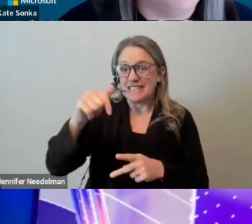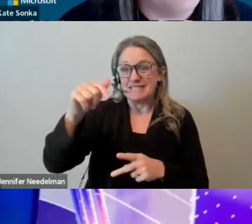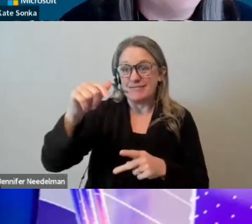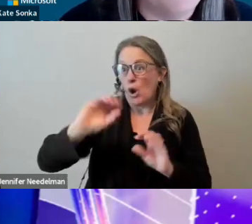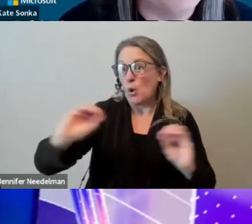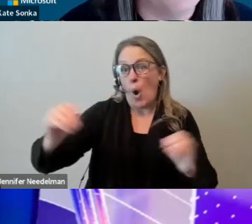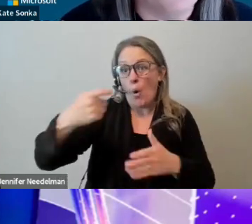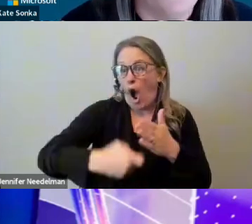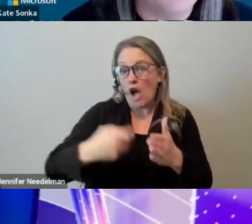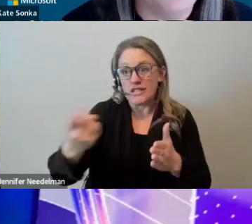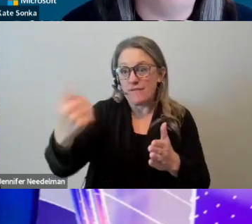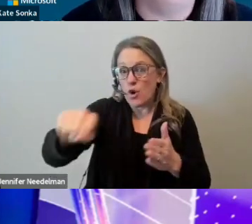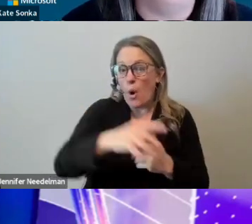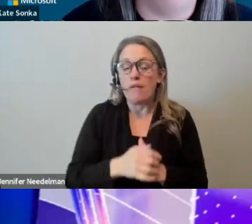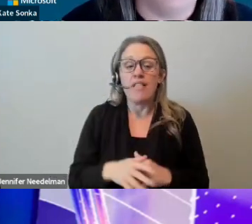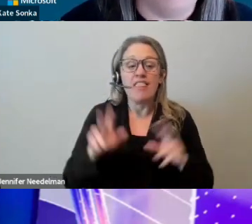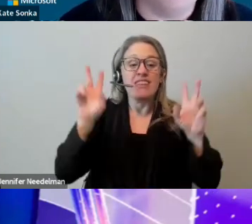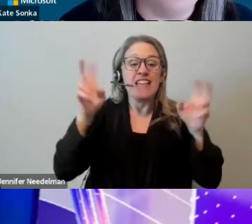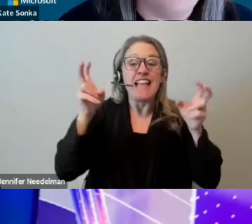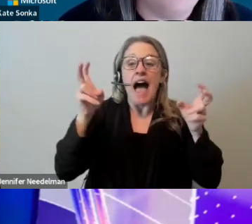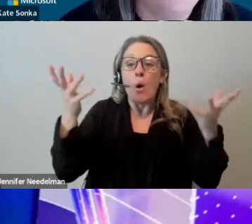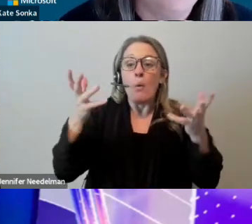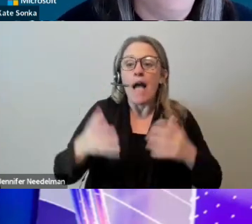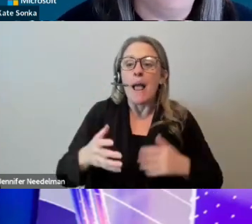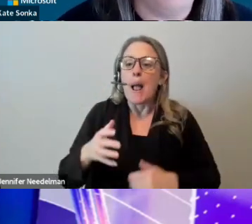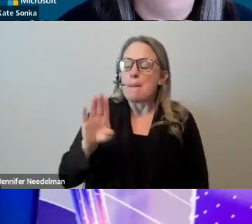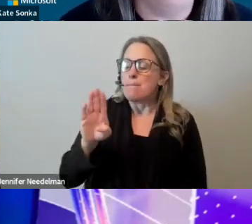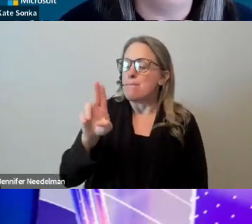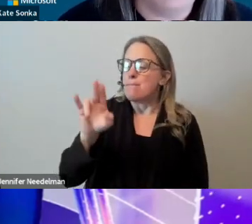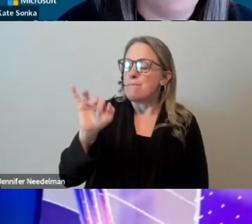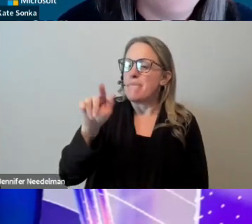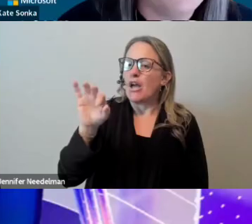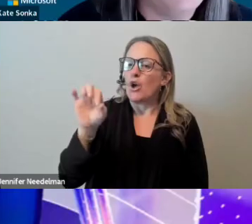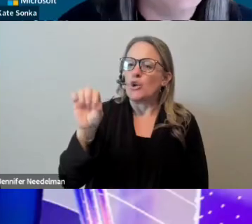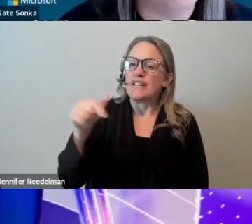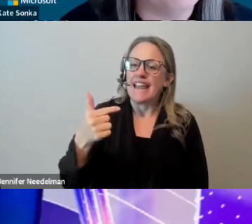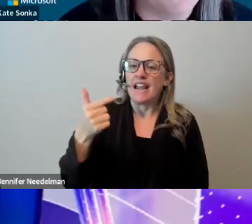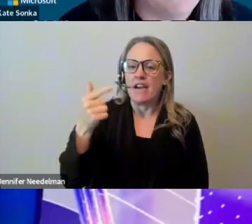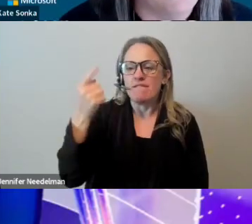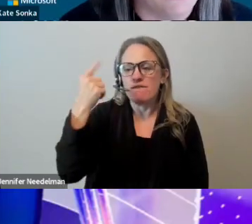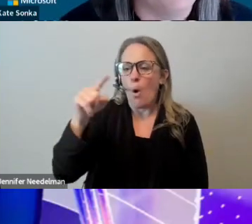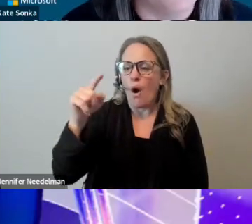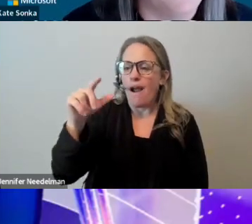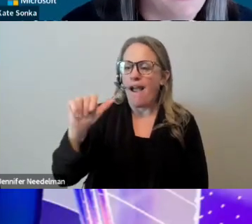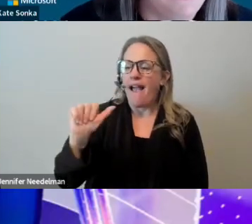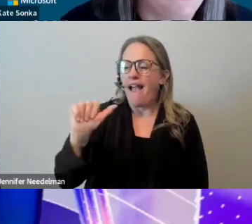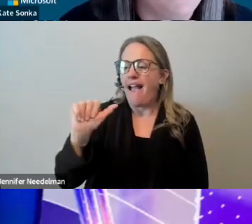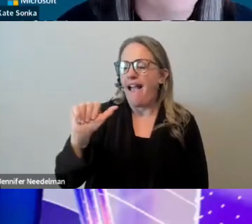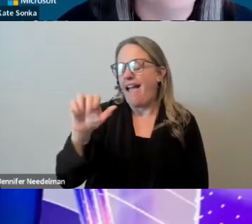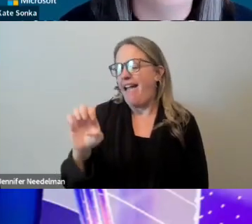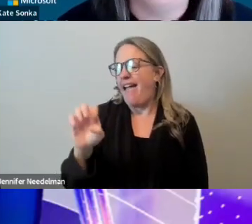The title of her talk is Building for Everyone, and you'll be hearing today from Jenny Lay-Flurrie